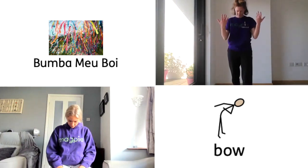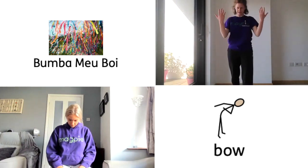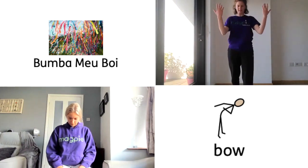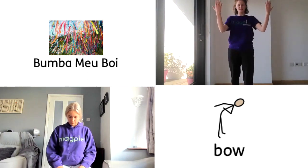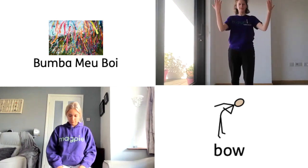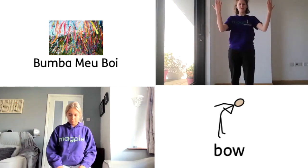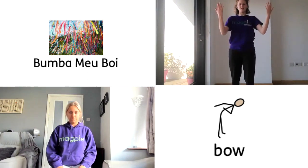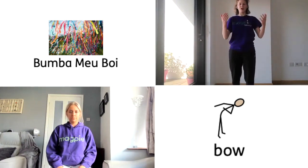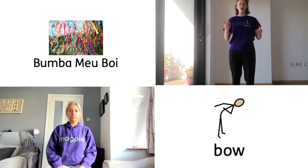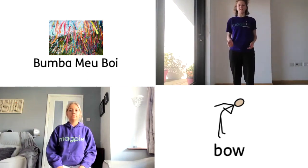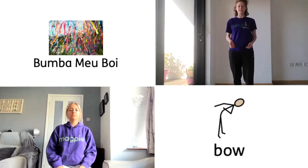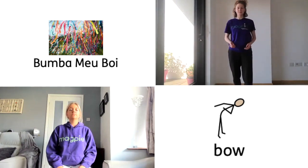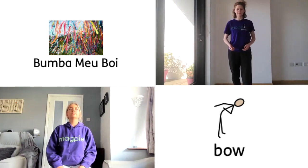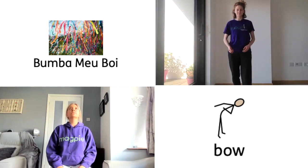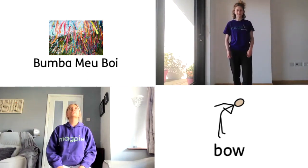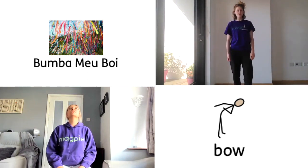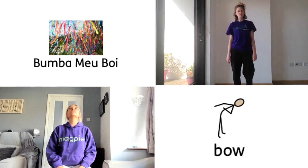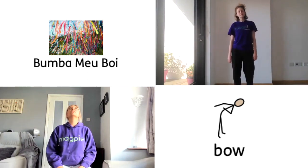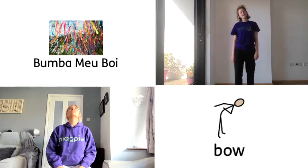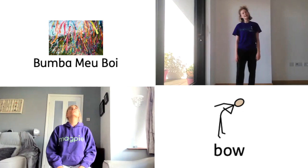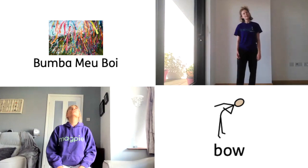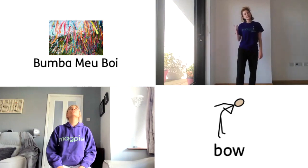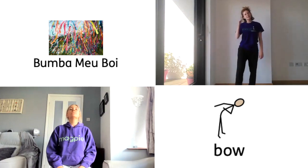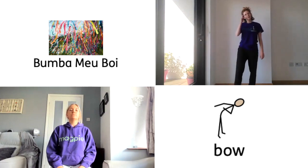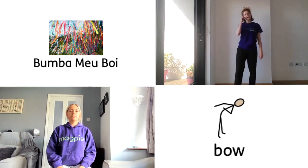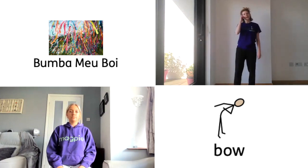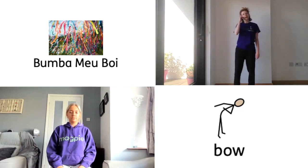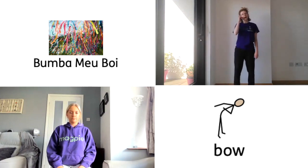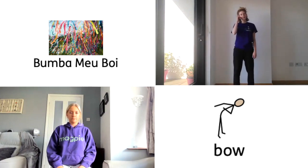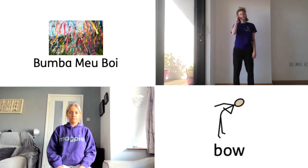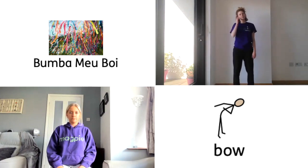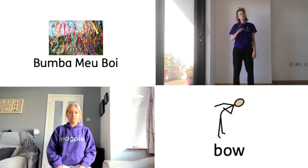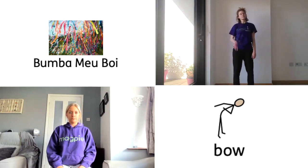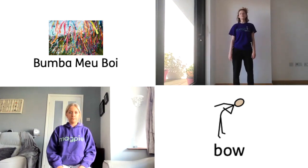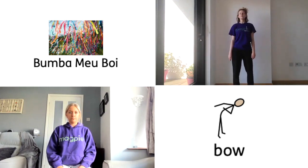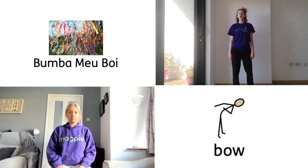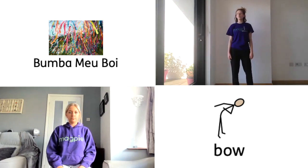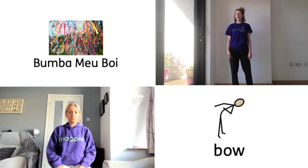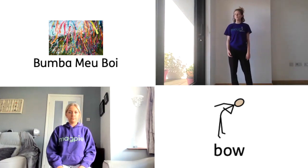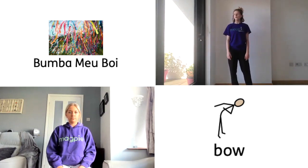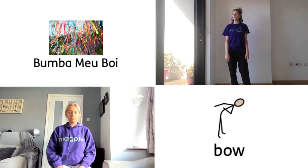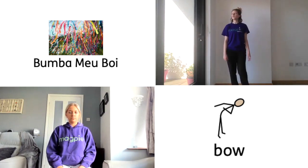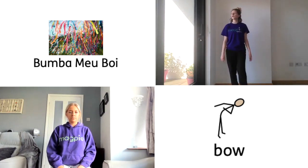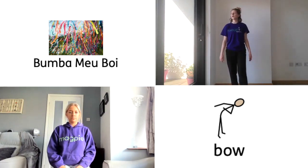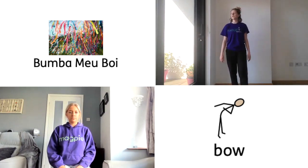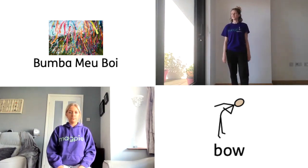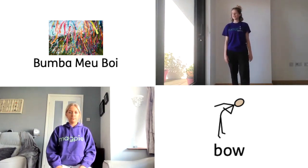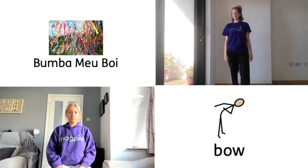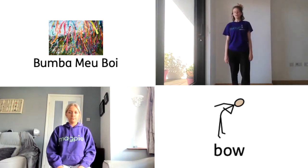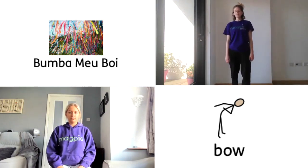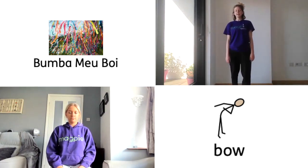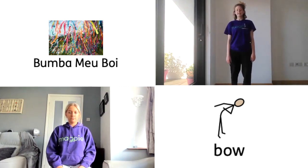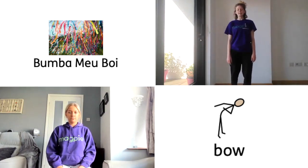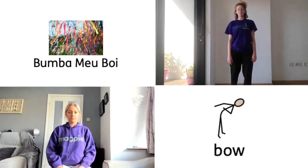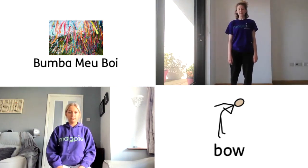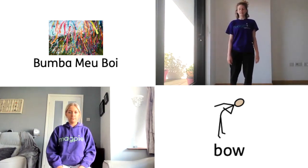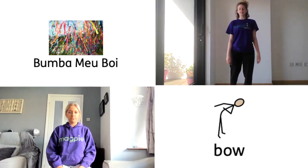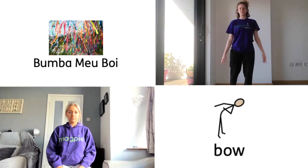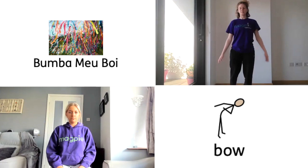and to rise so let's have a think now what move you're going to do and let's practice them so